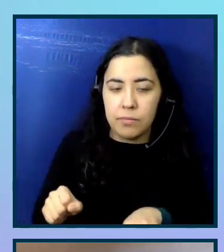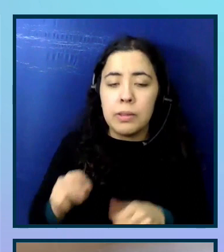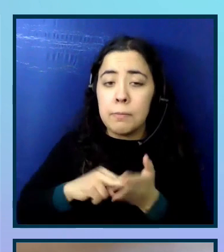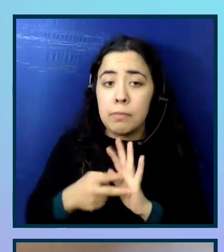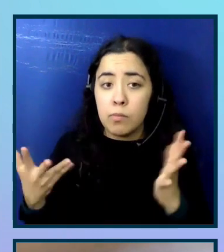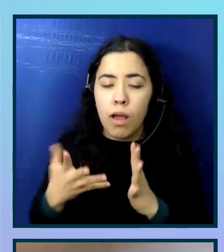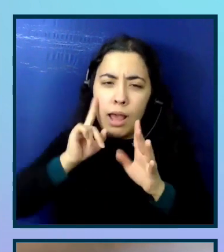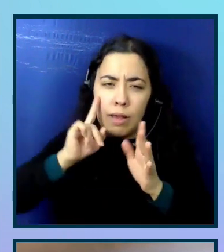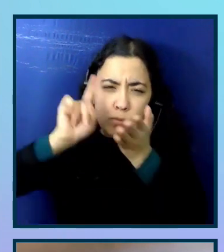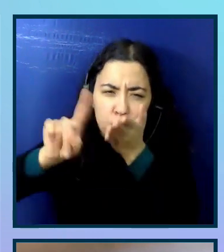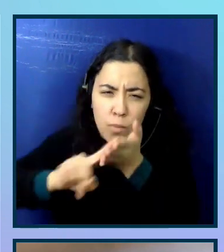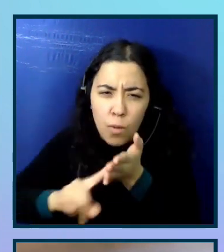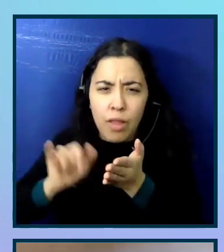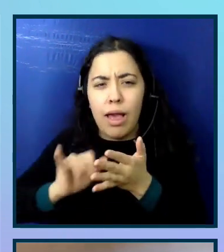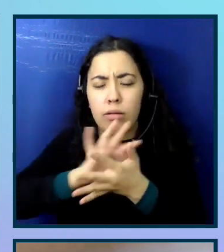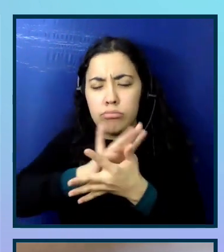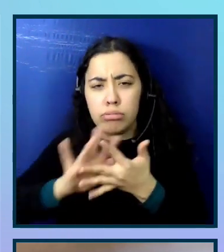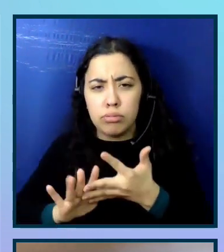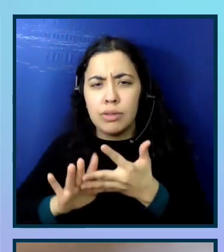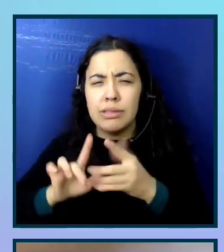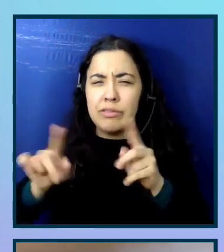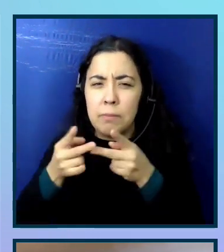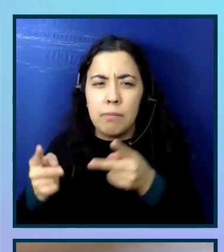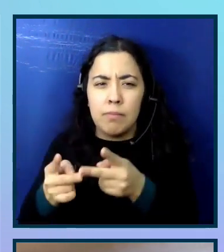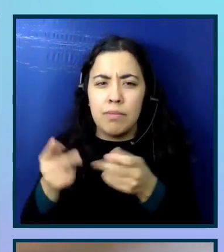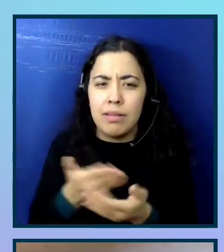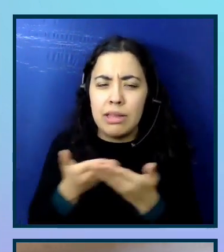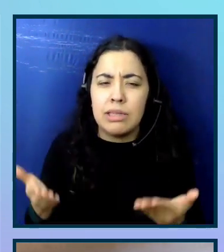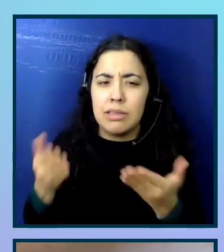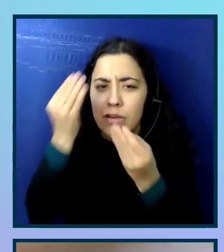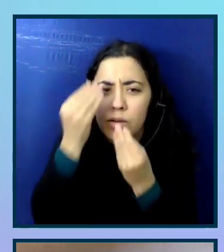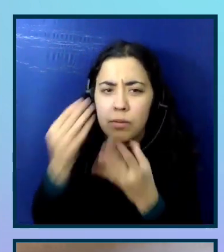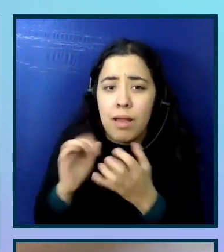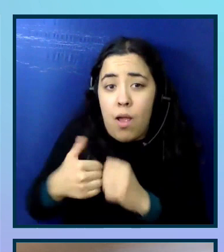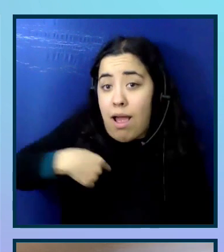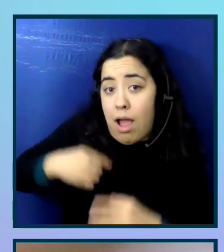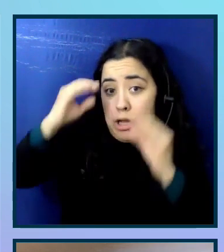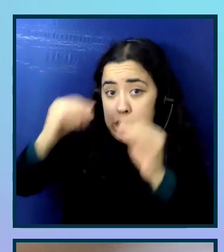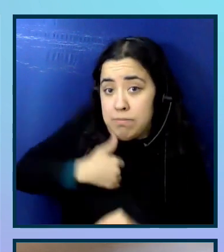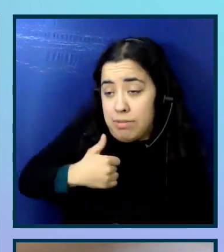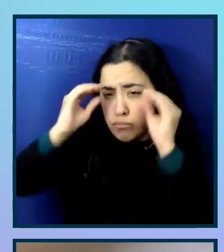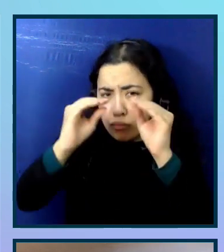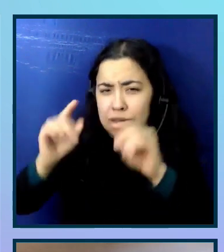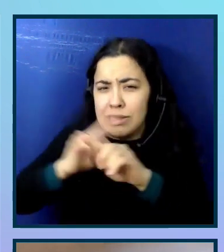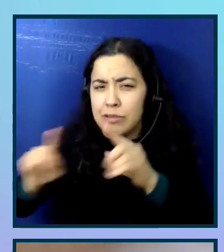things, and information is how I teach different aspects of accessibility to my students.